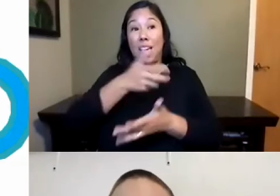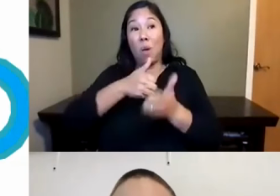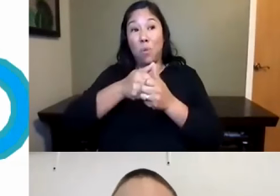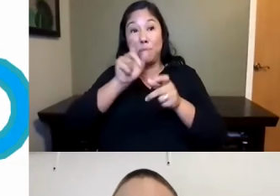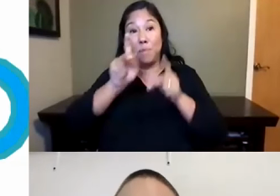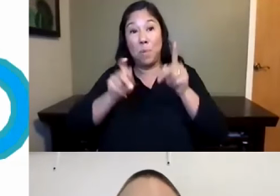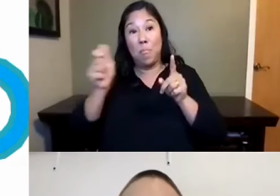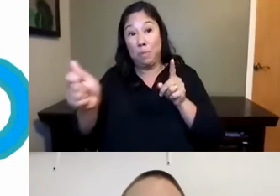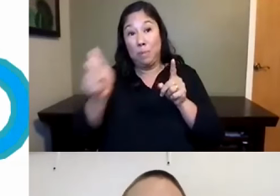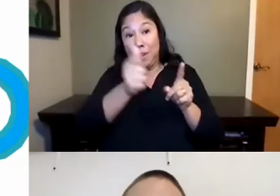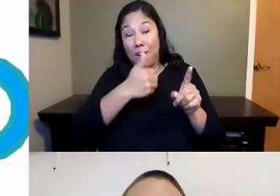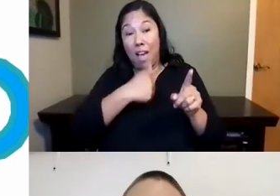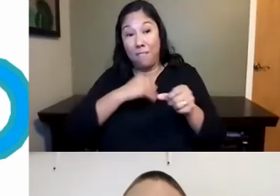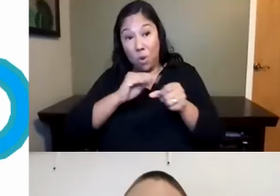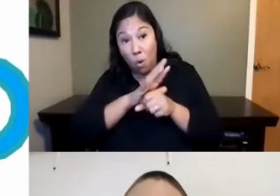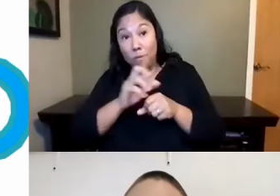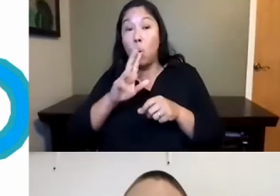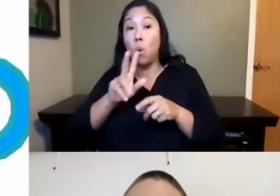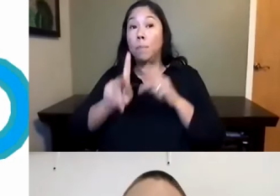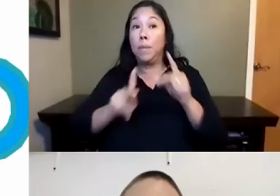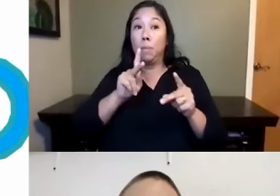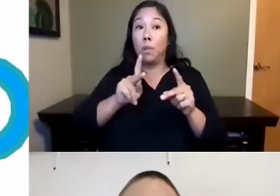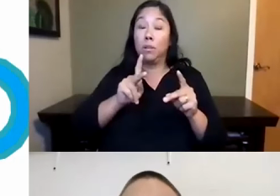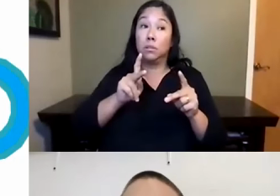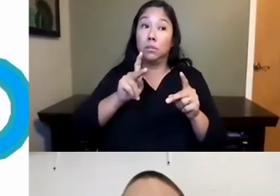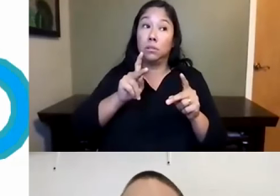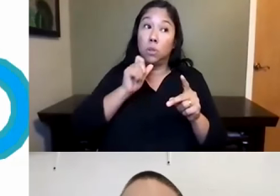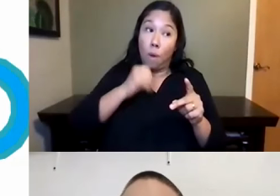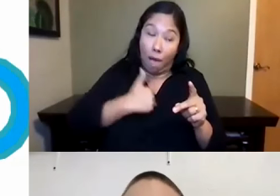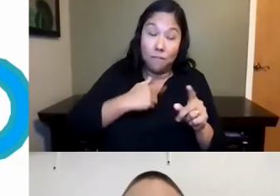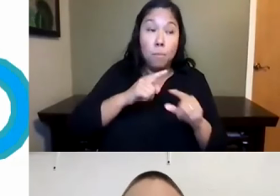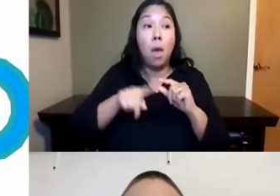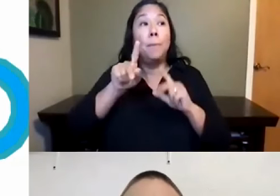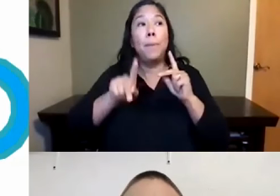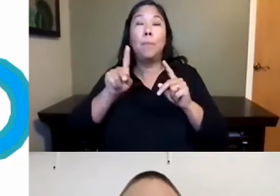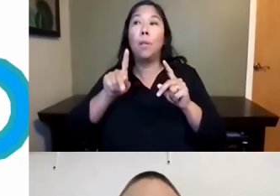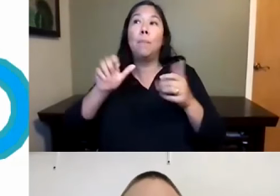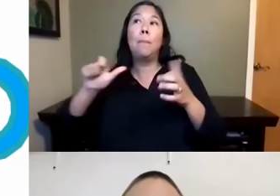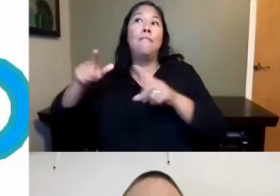or, people who do not live with you or have not been quarantining together with you.